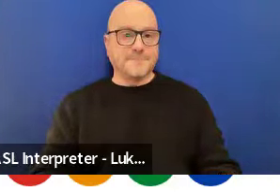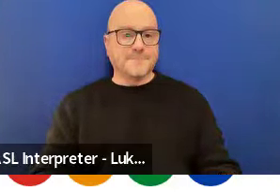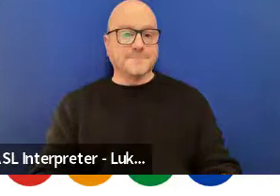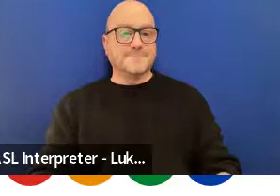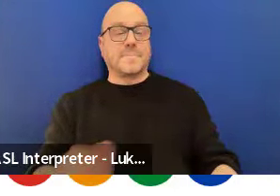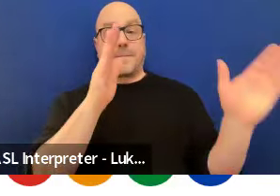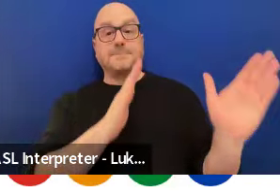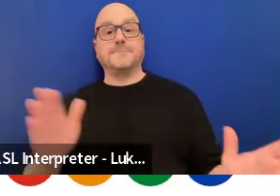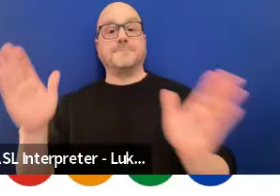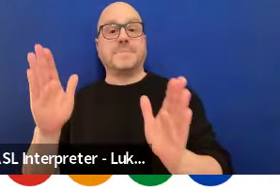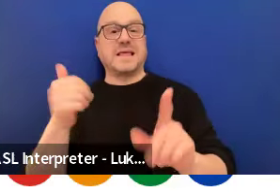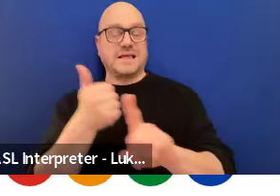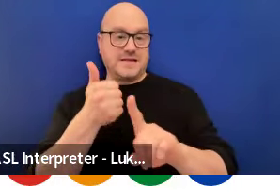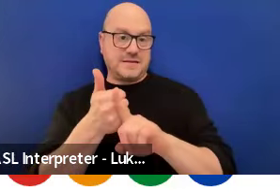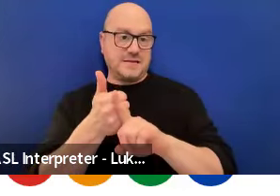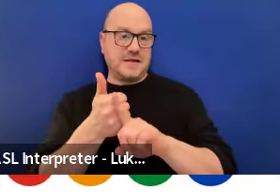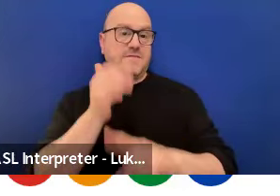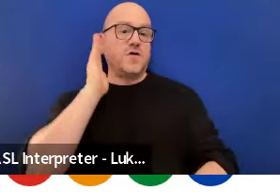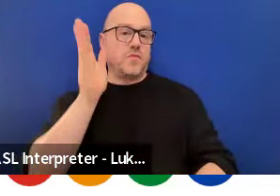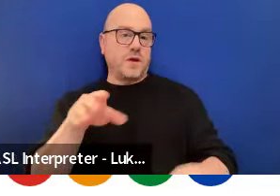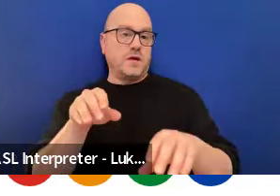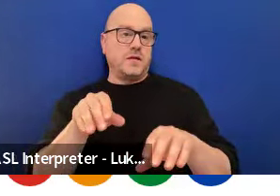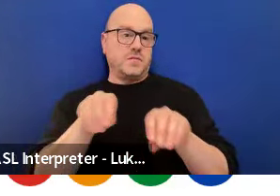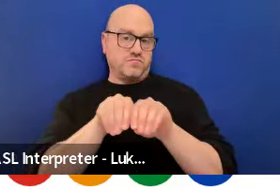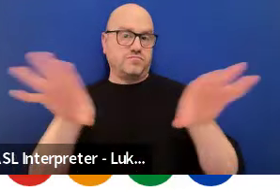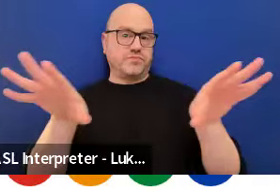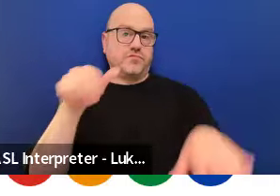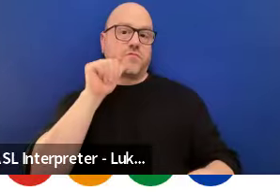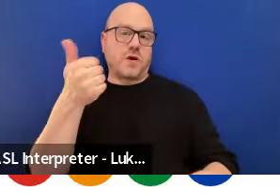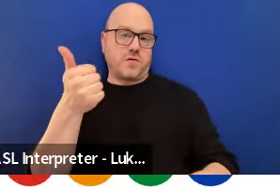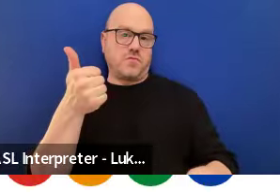ABOUT THE MEETING, GO TO MBTA. COM/EVENTS. THE ACTUAL PLAN ITSELF IS GOING